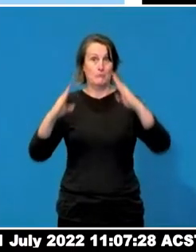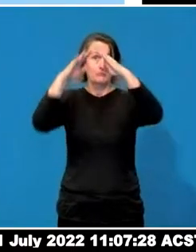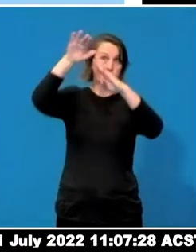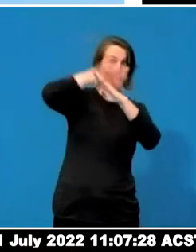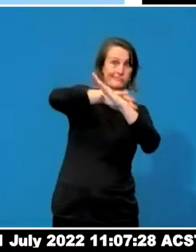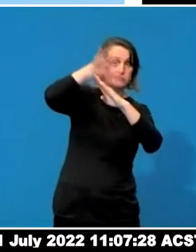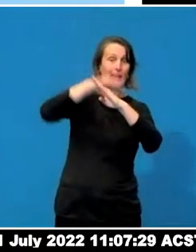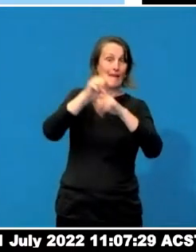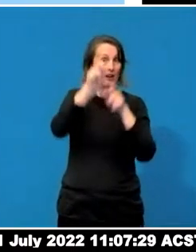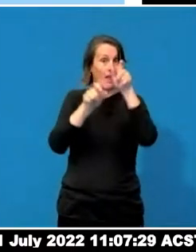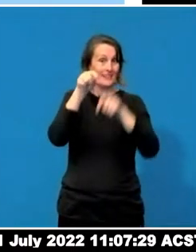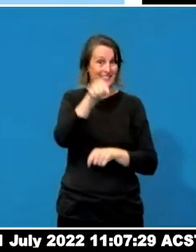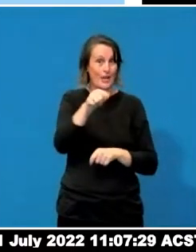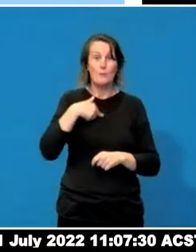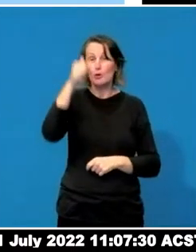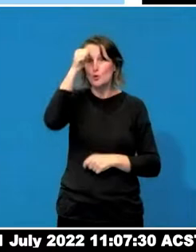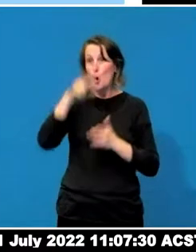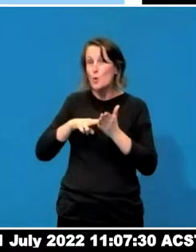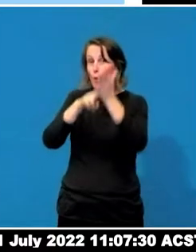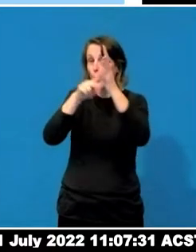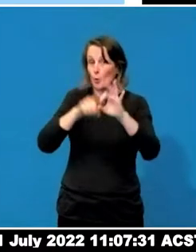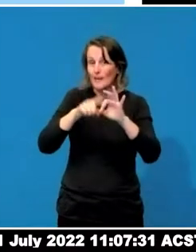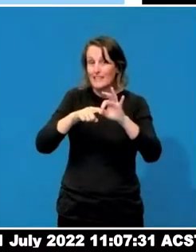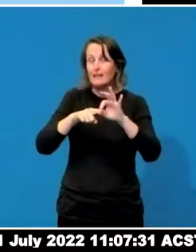during the wet season, road transport becomes impossible.